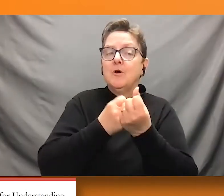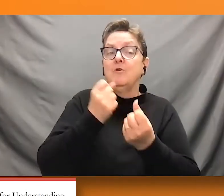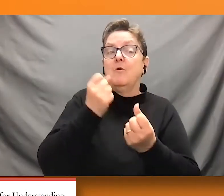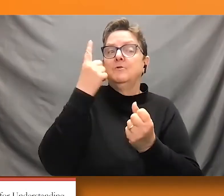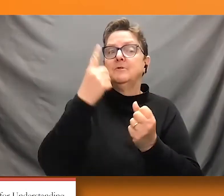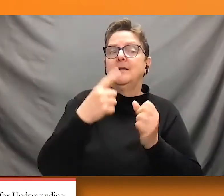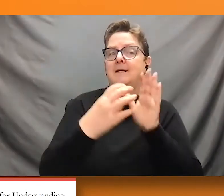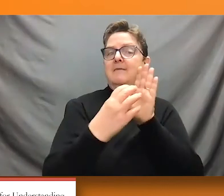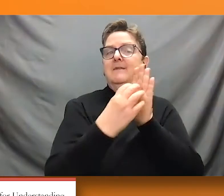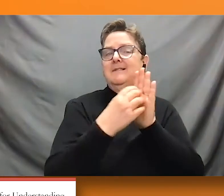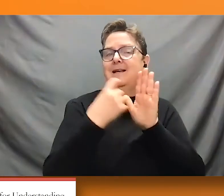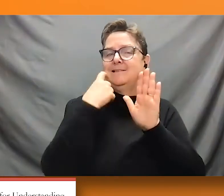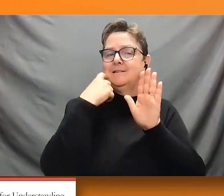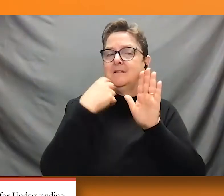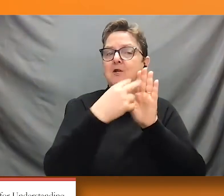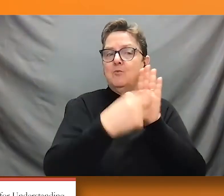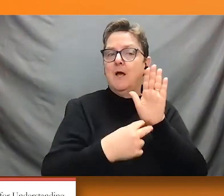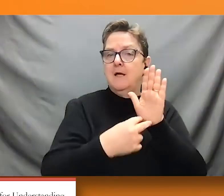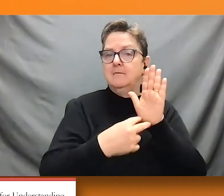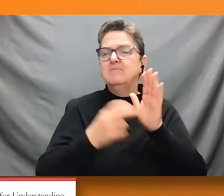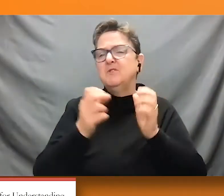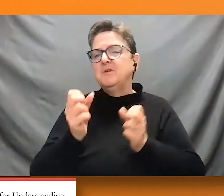You can type it in the chat. See if anybody's wiling to...